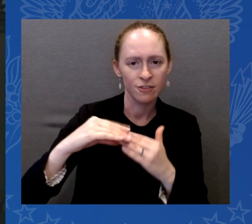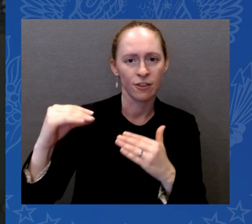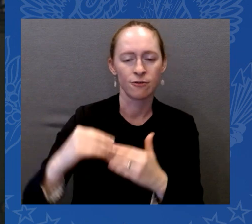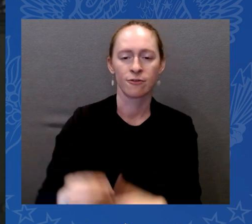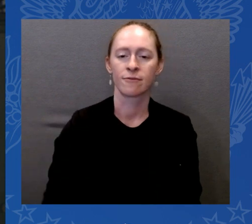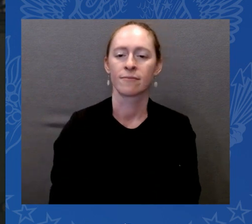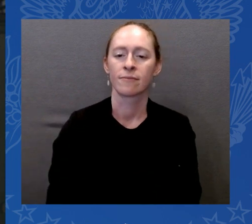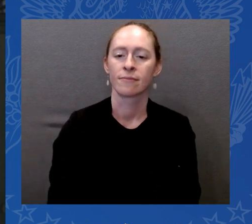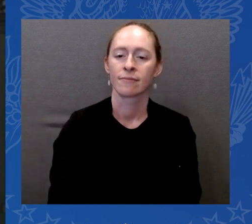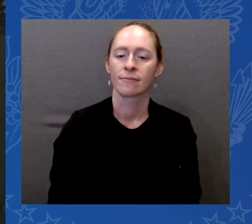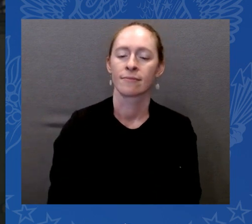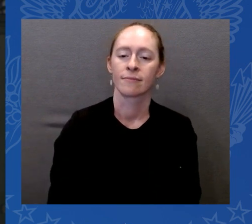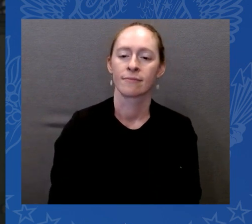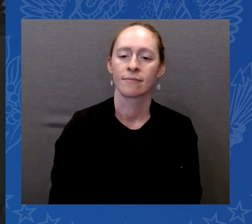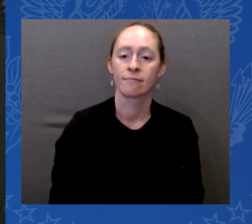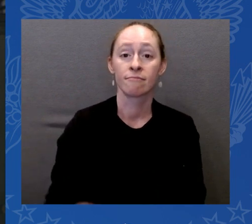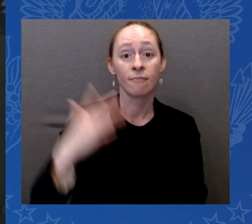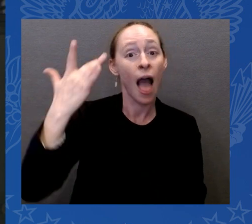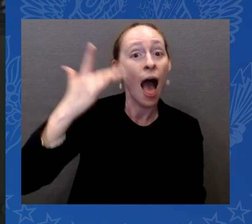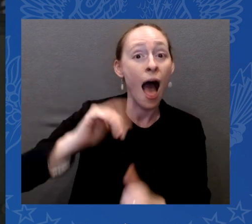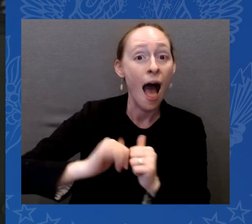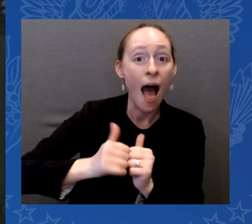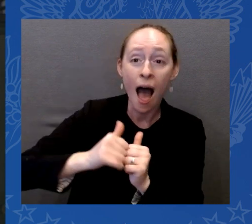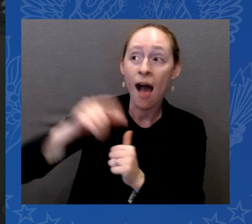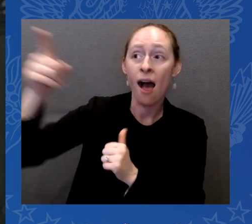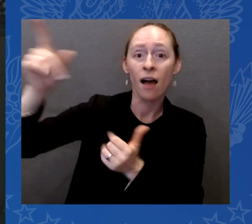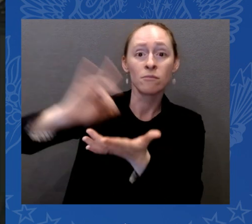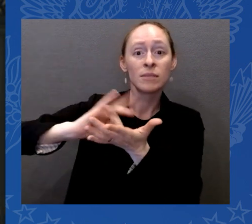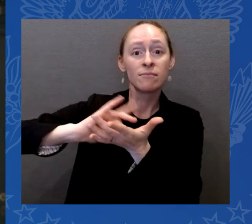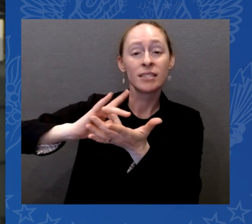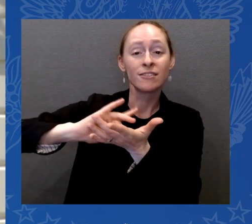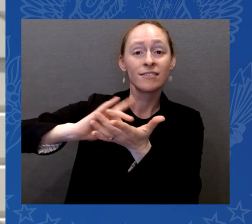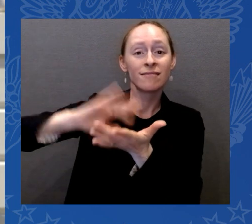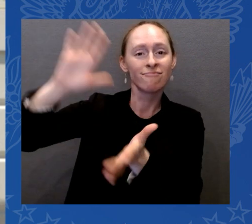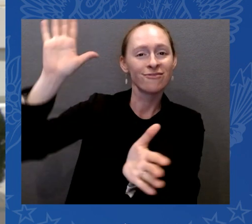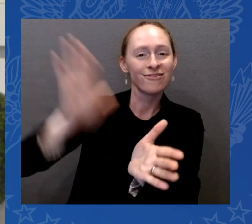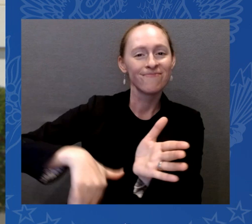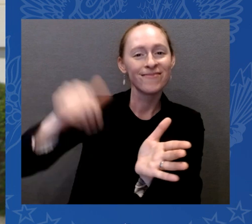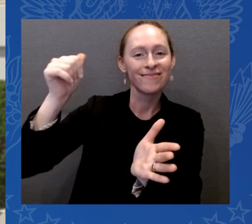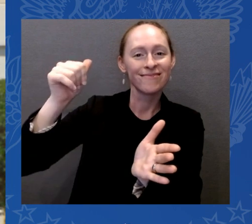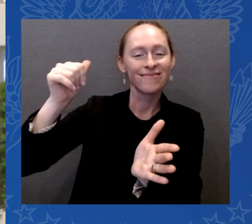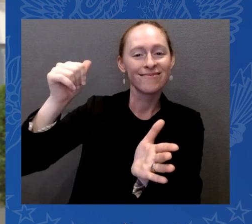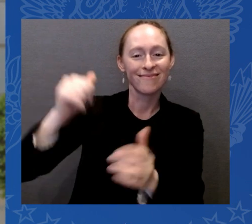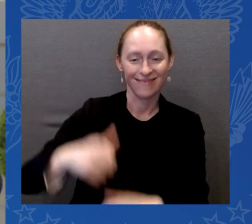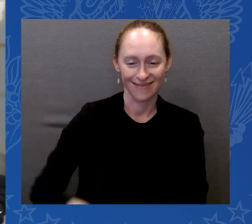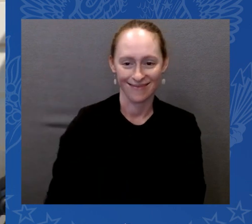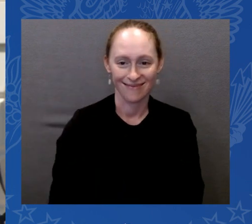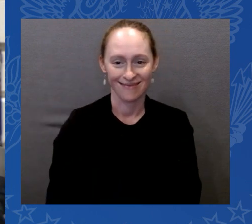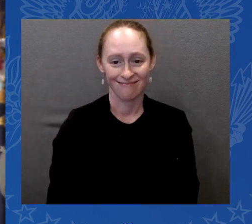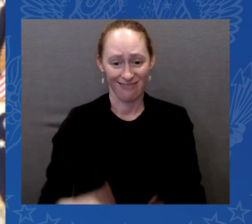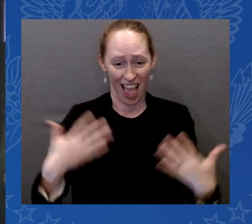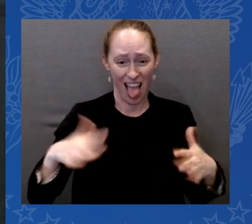And that's on top of the $350 billion we reduced the deficit my first year.